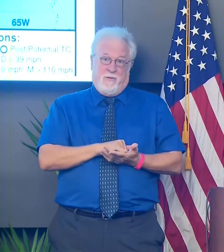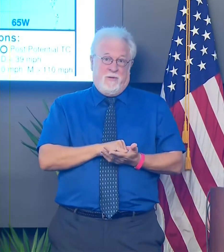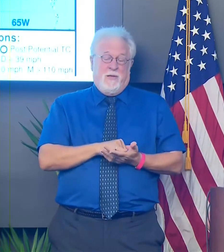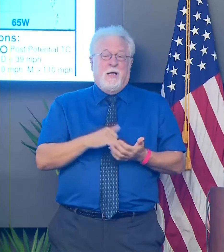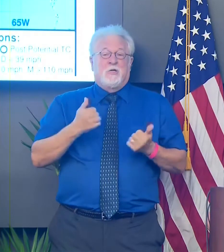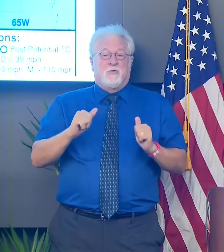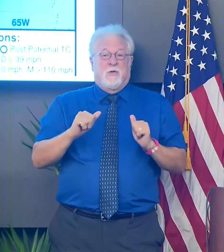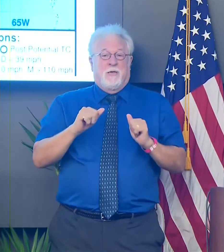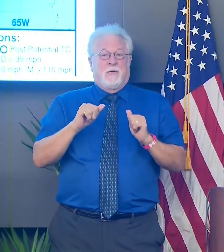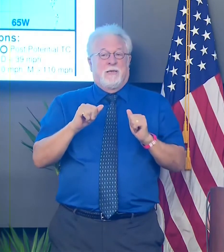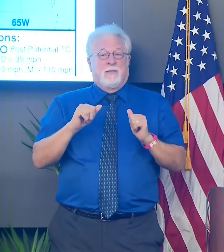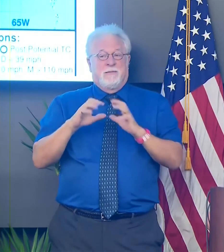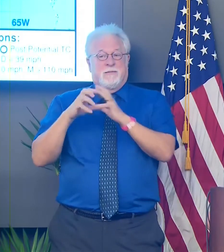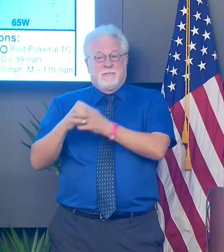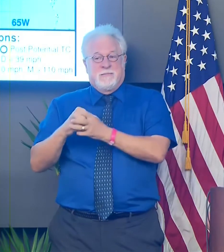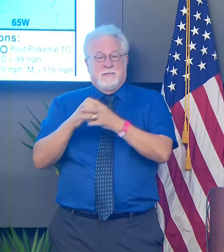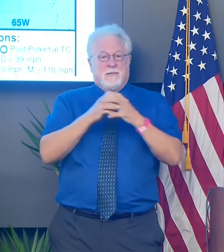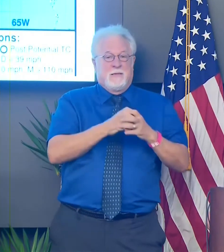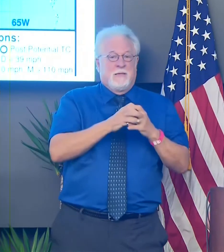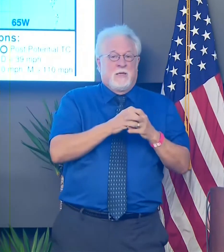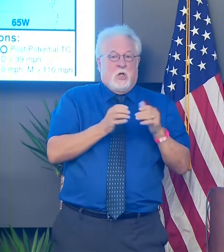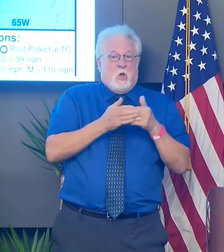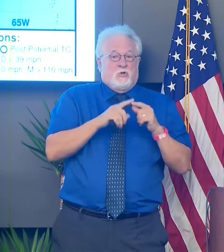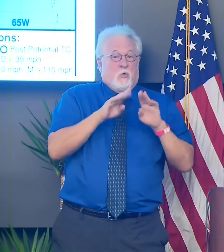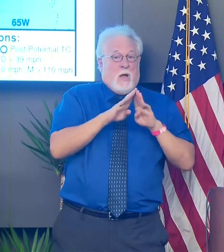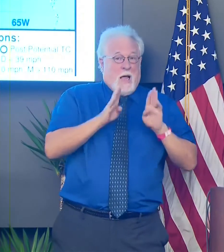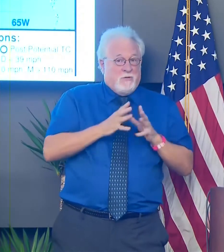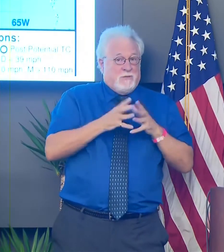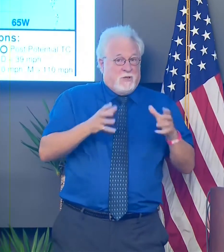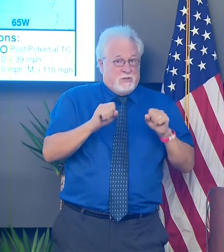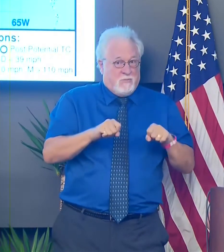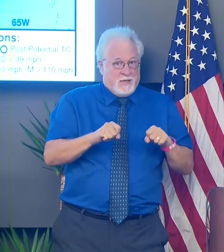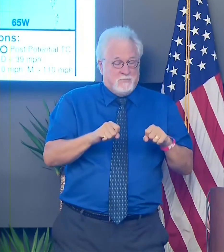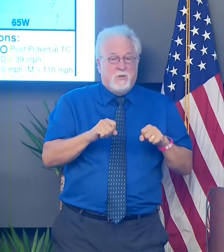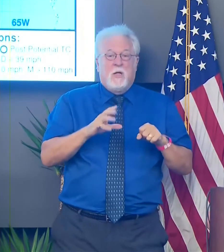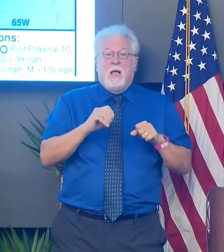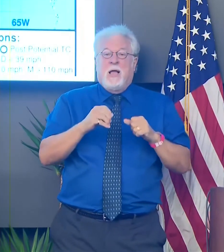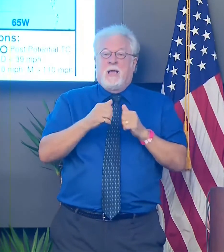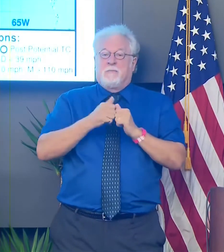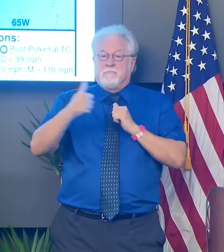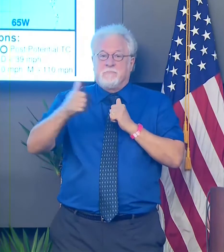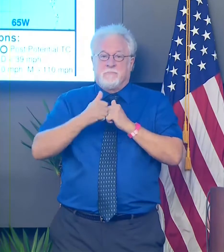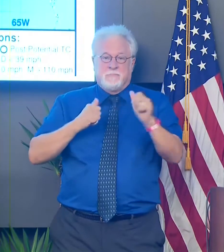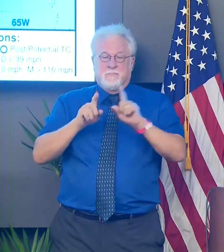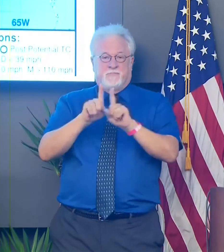THEY'RE RELATIVES AND CLOSE FRIENDS AND SO FORTH, THE VIRUS DOESN'T KNOW THAT!